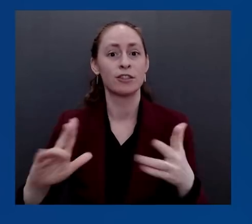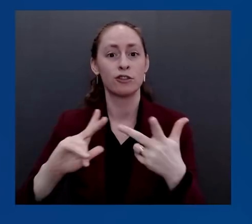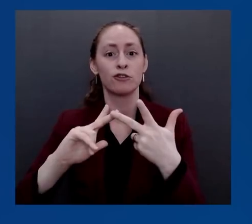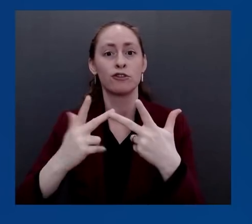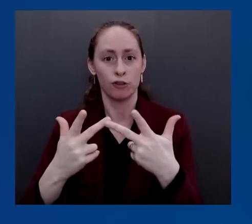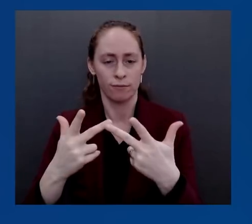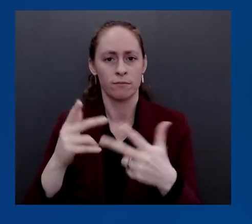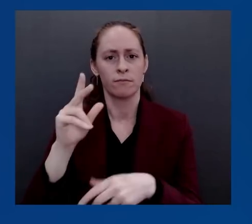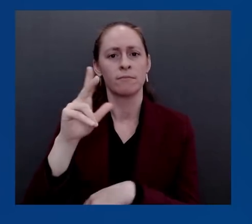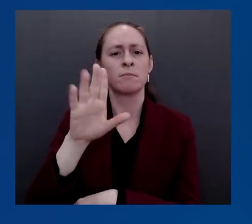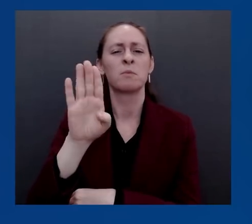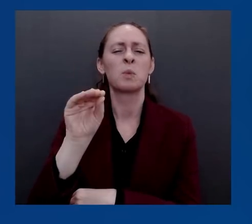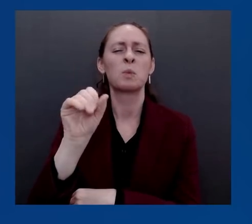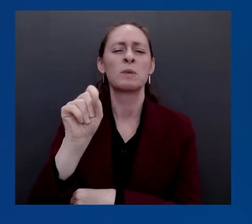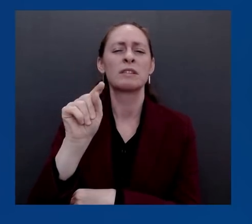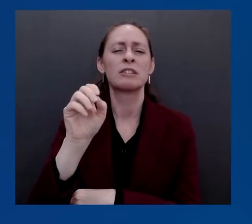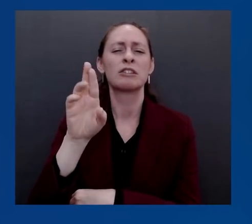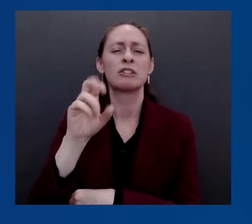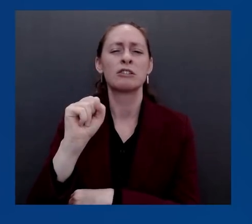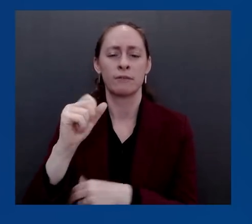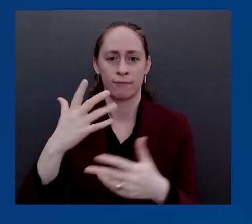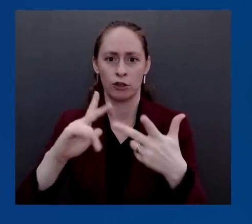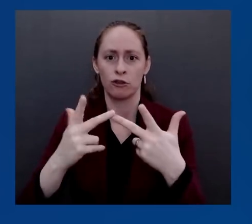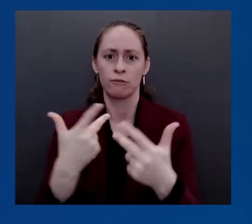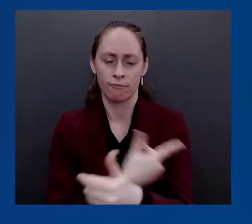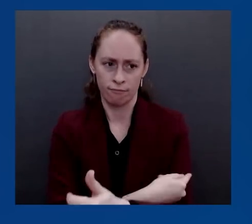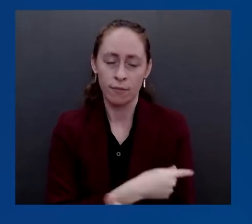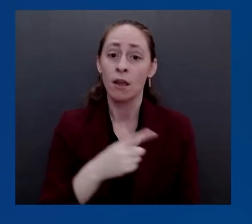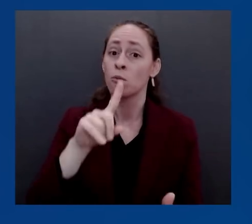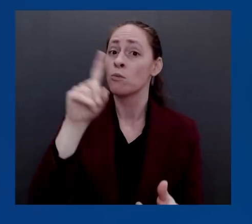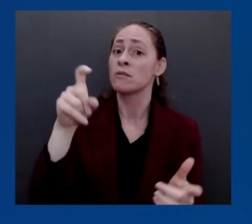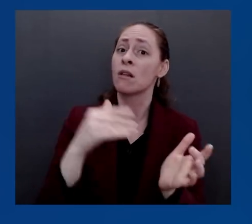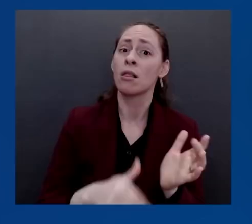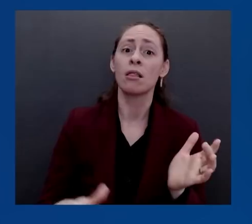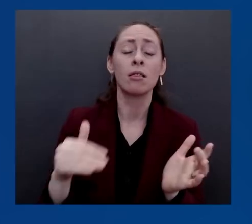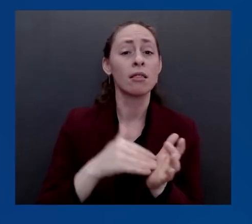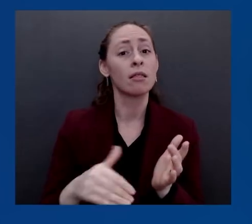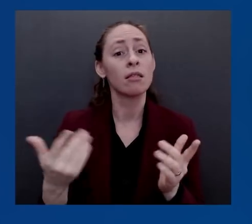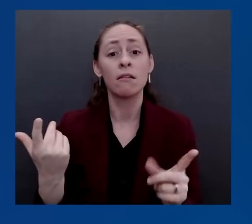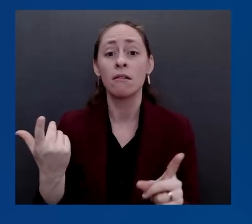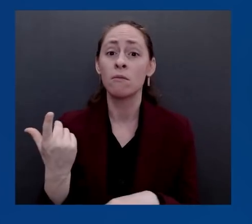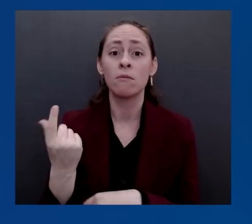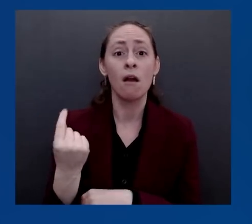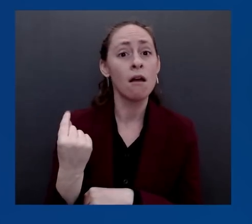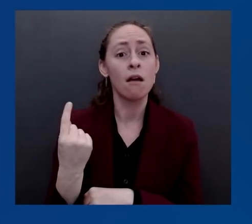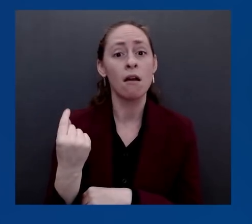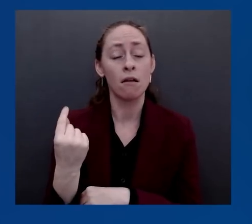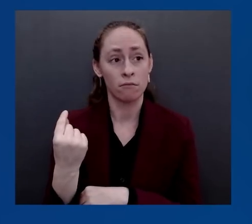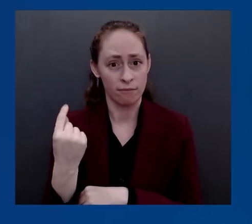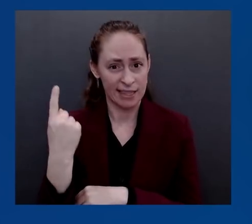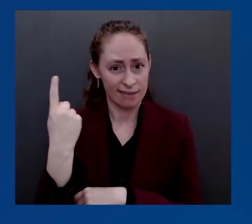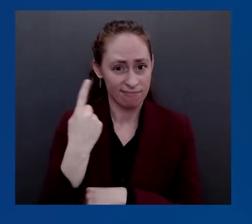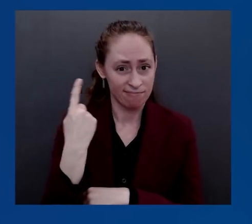"Will I" -- "I" being everyone -- "need now a fourth booster shot?" So let me tell you what we know so far.